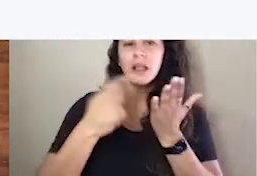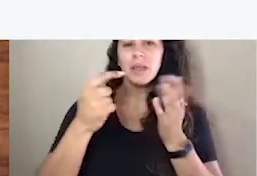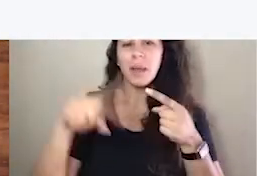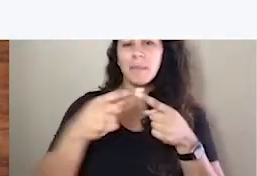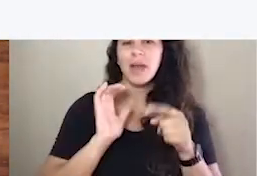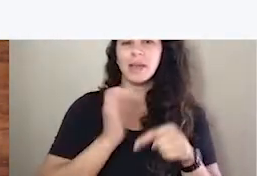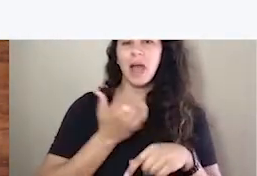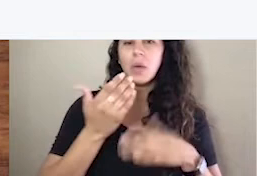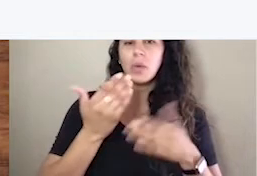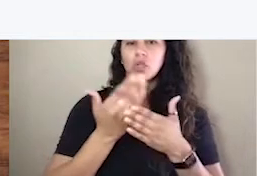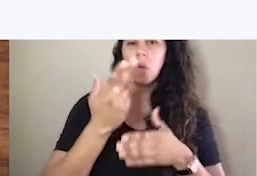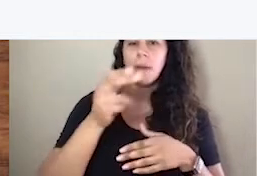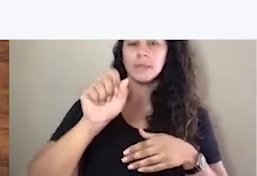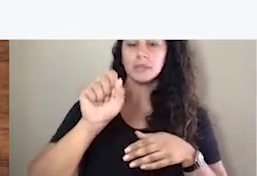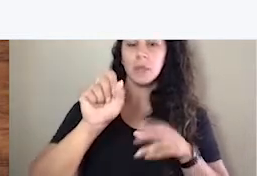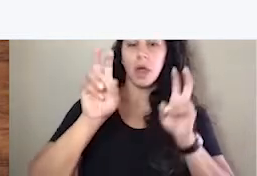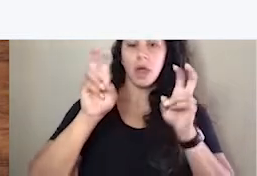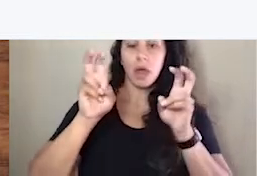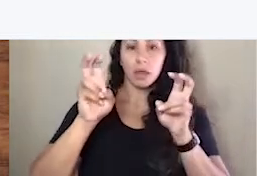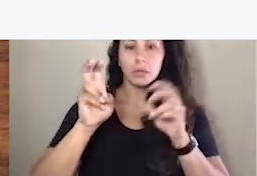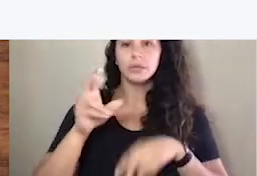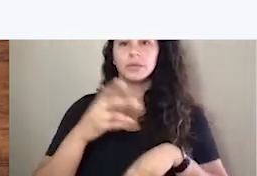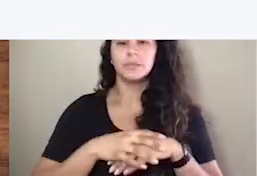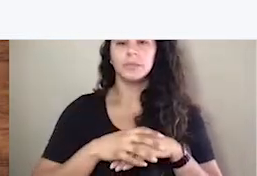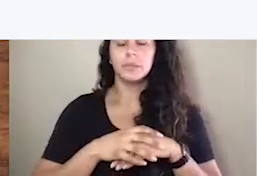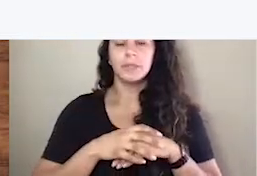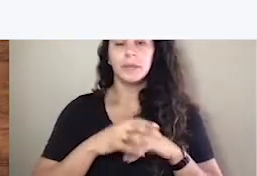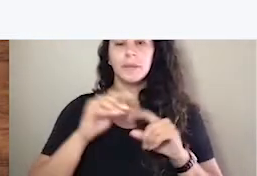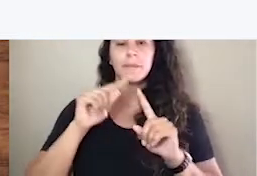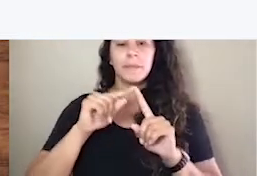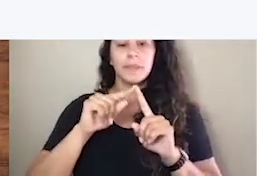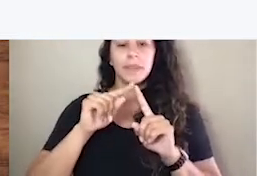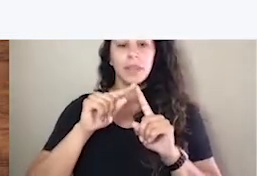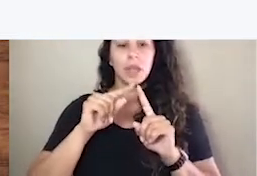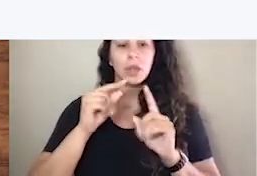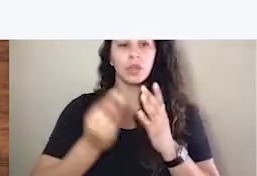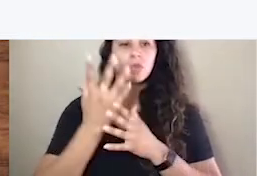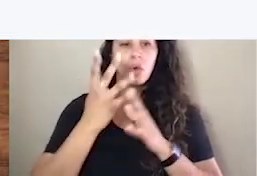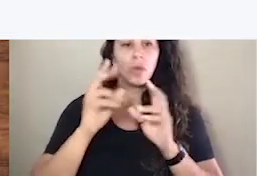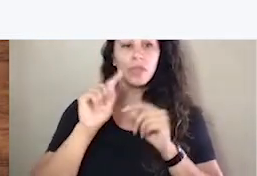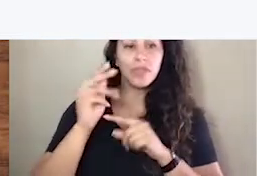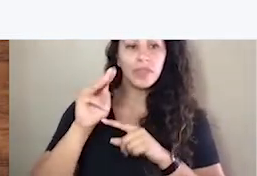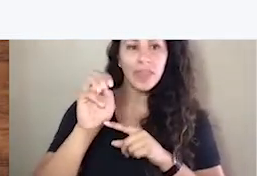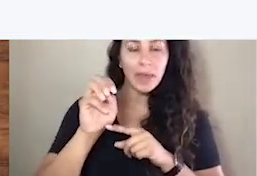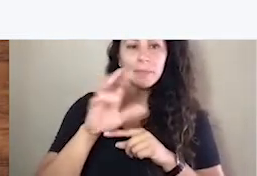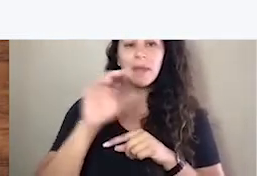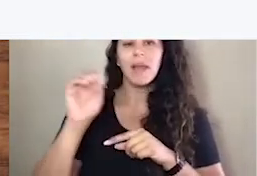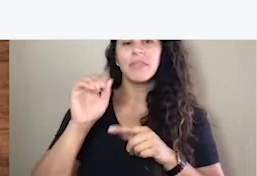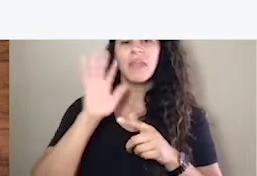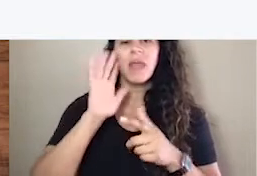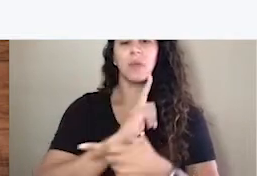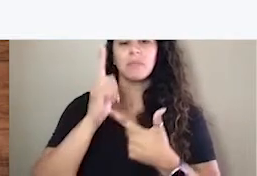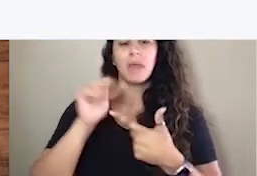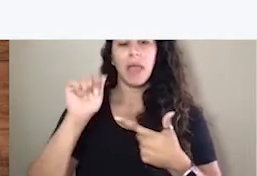THEME CALLED GROWTH THEME AND AFTER THAT FOLLOWING UP WITH UAA WITH OTHER PRODUCTS.